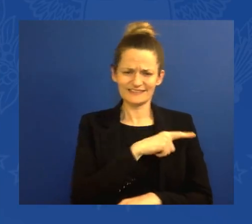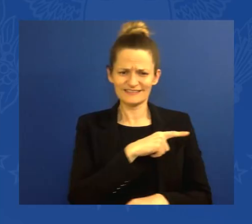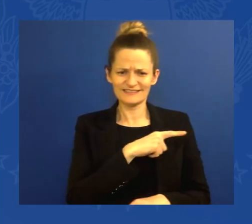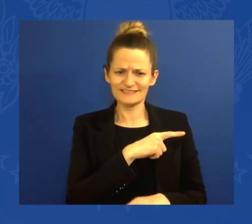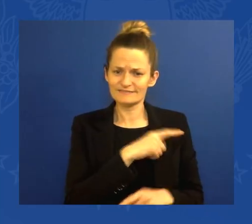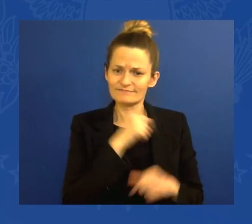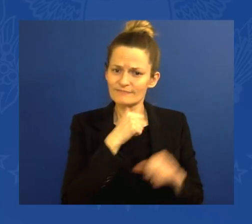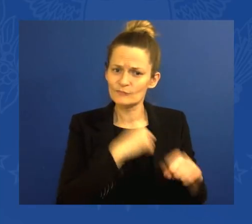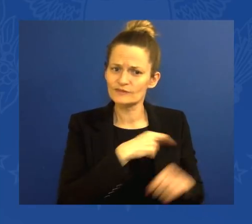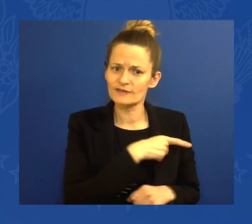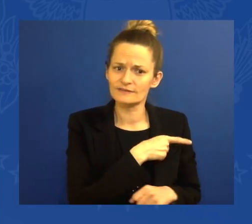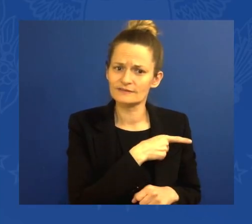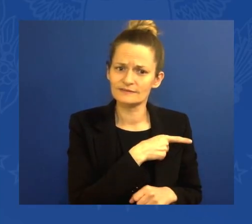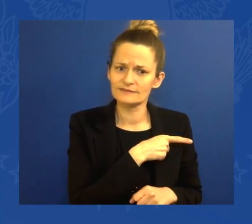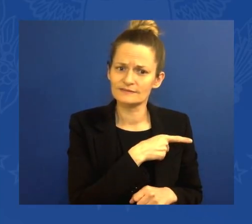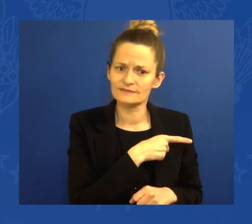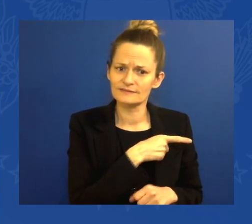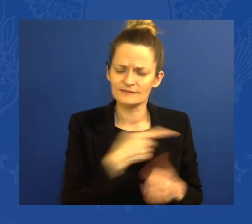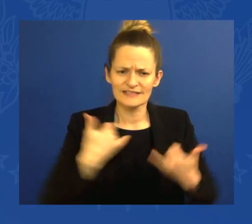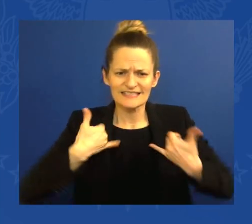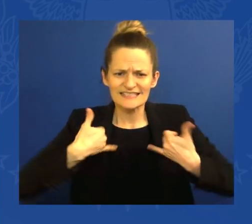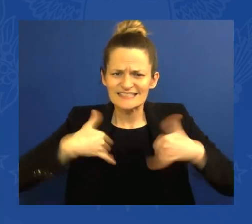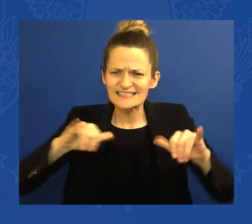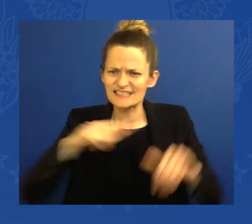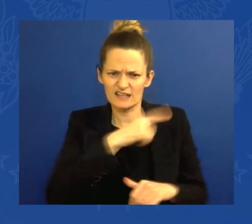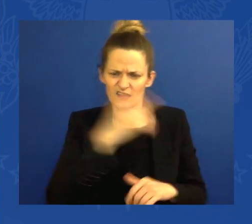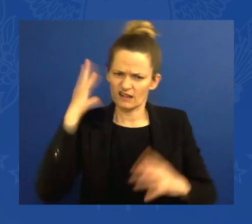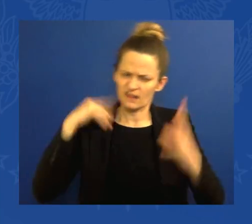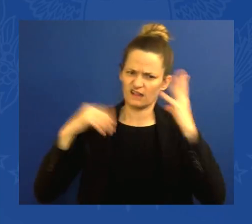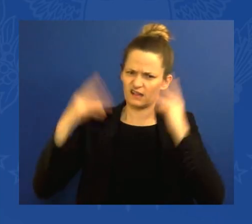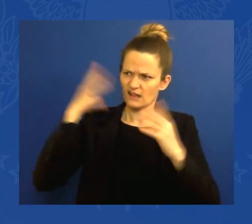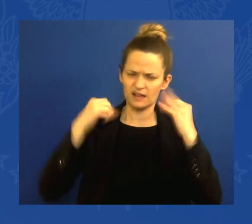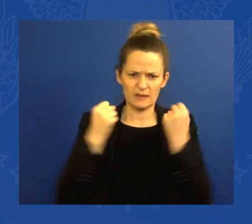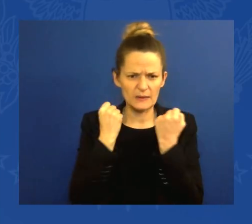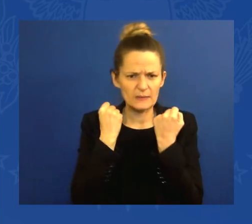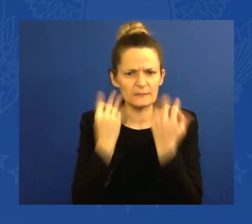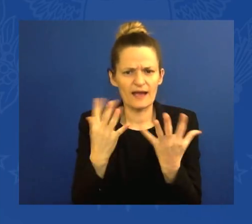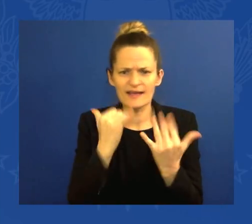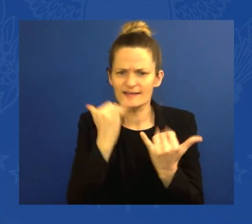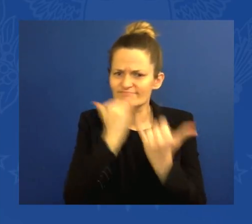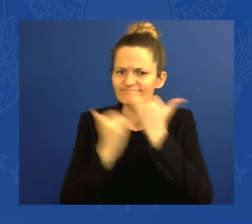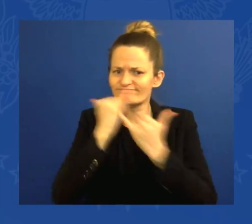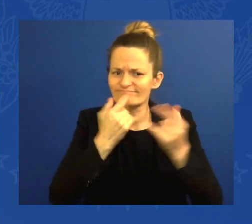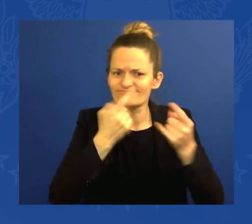You had to face and to all the other courageous survivors, there's four here today. Would you all stand up?